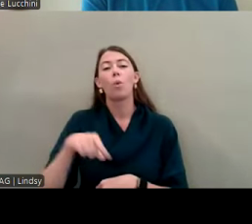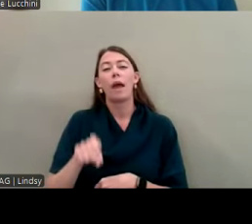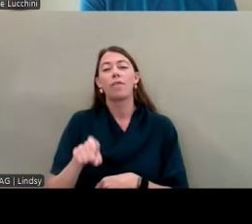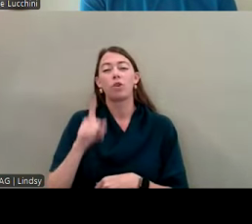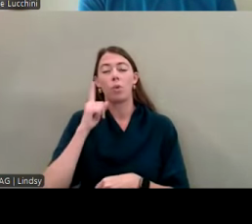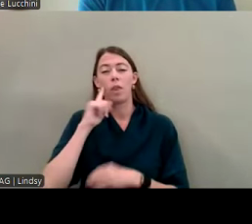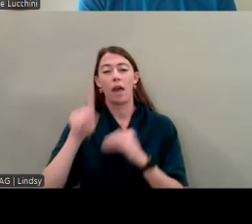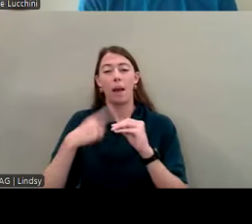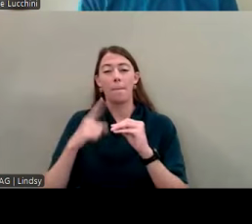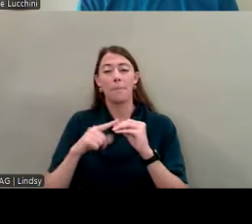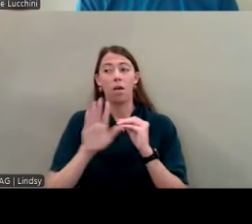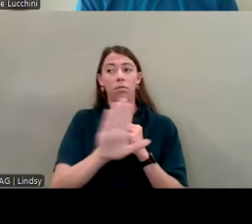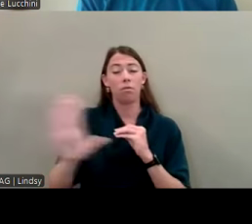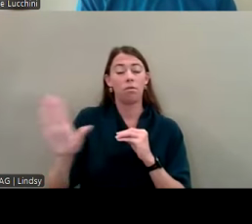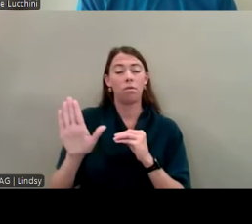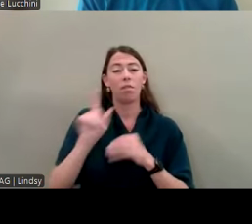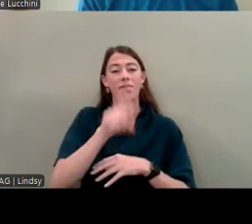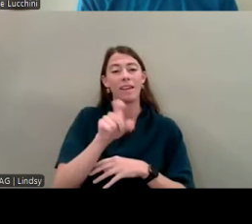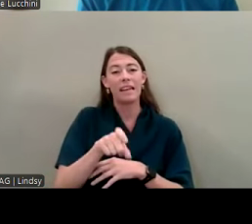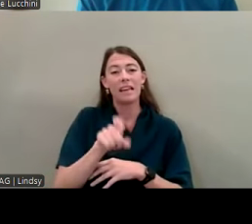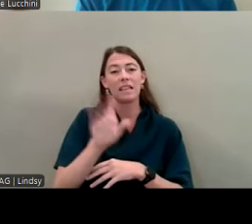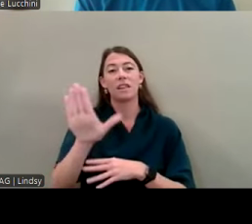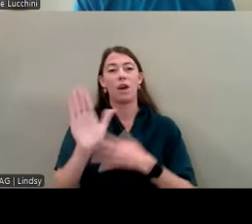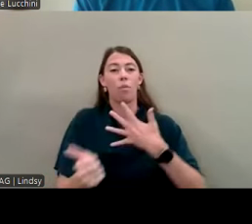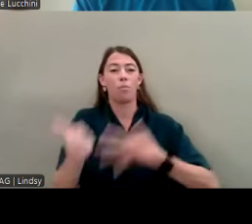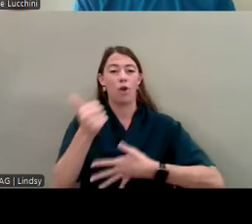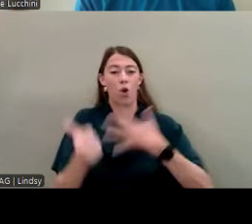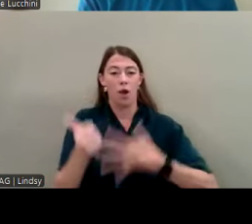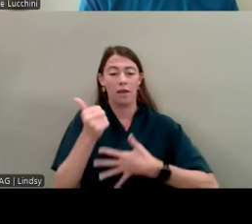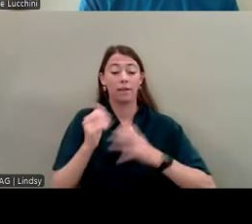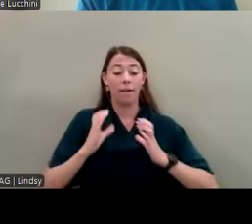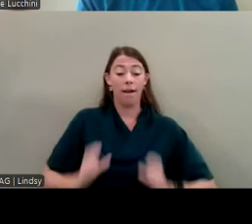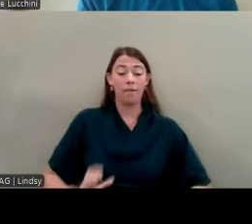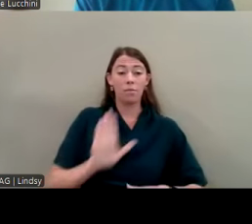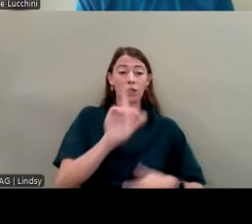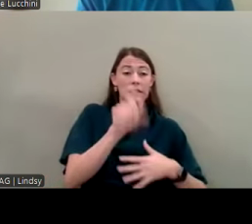priorities from the customer business in terms of compliance, marketing,